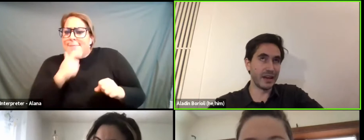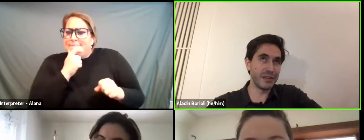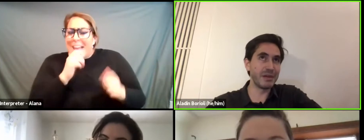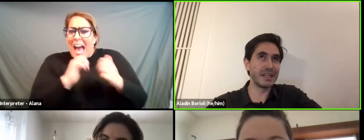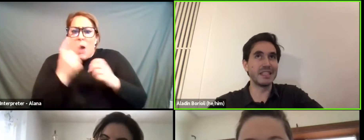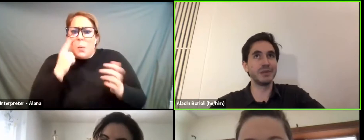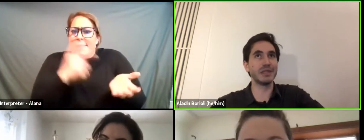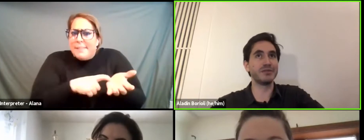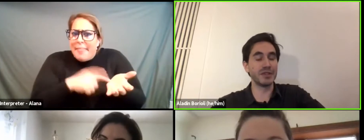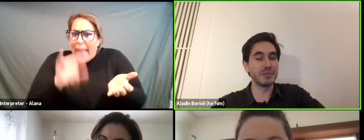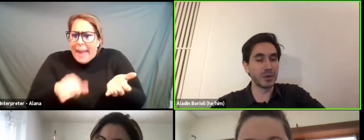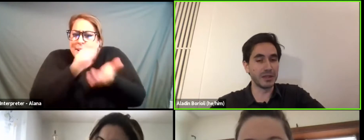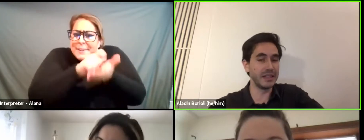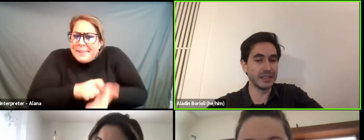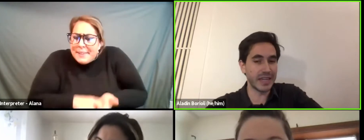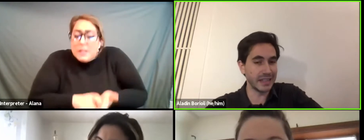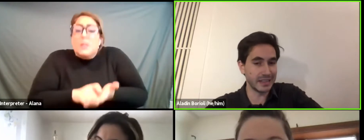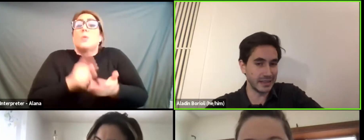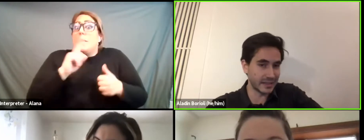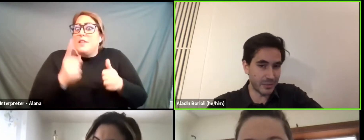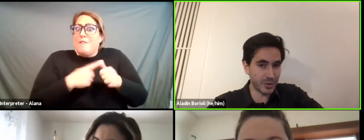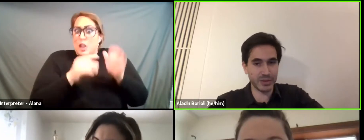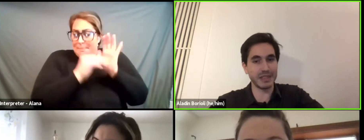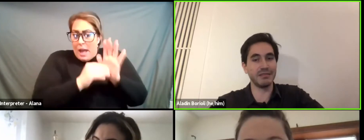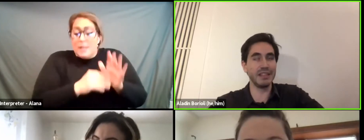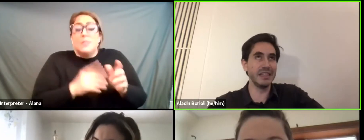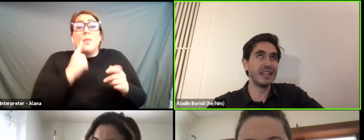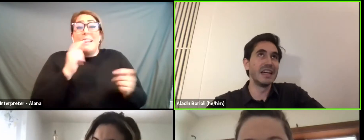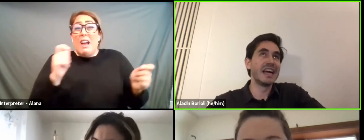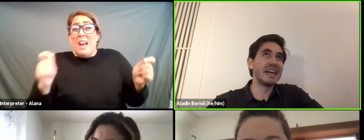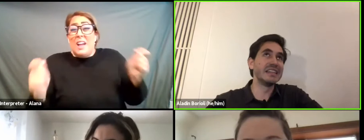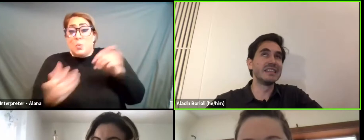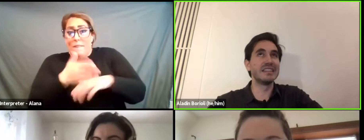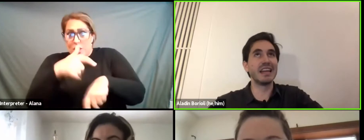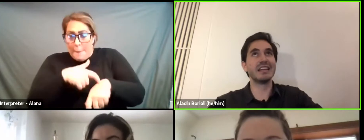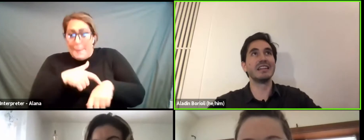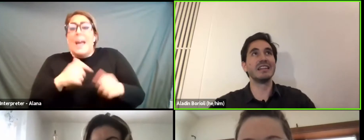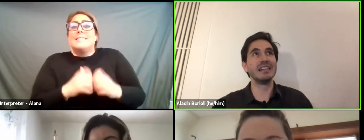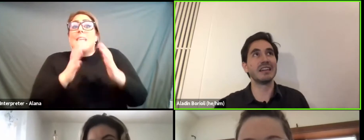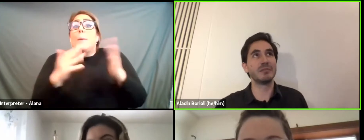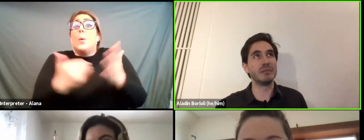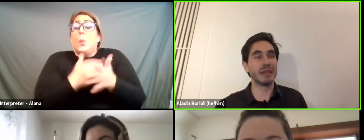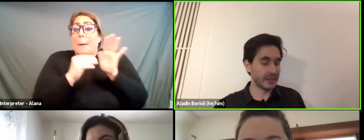think we can situate the first model in the 90's, approximately, and since then it has been built